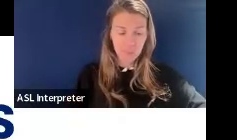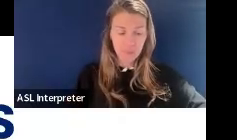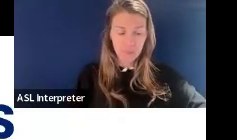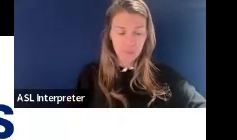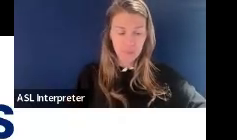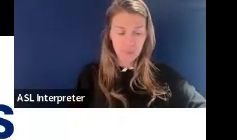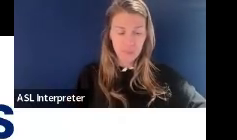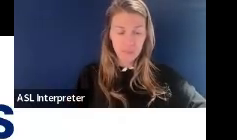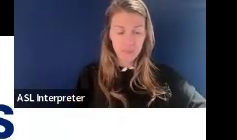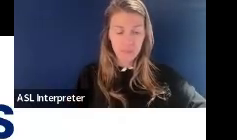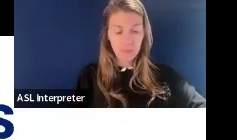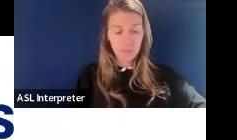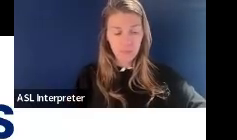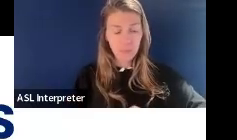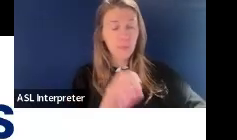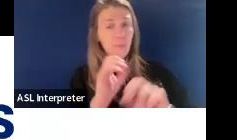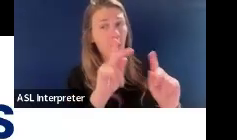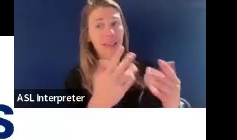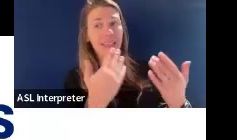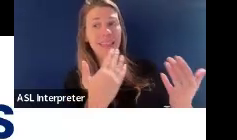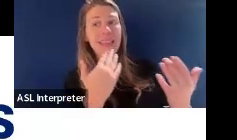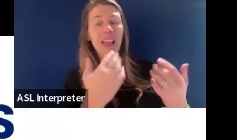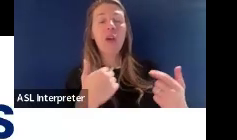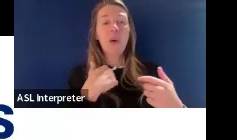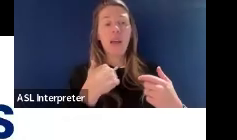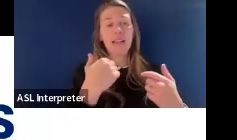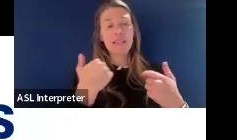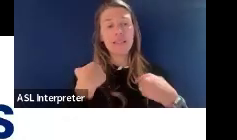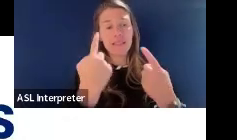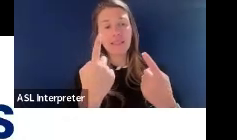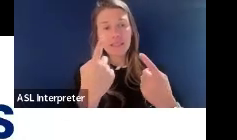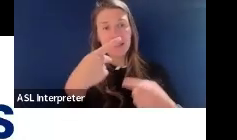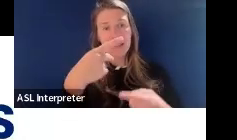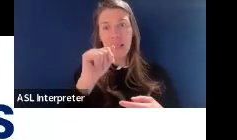OK, thank you. I've been following the PAT notes.